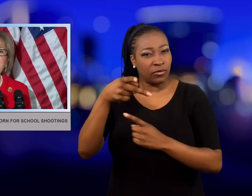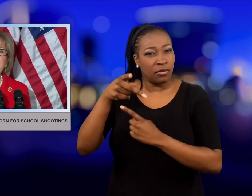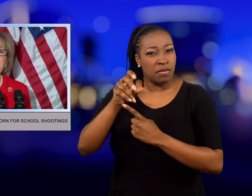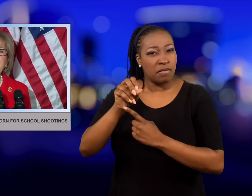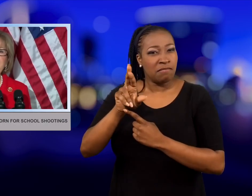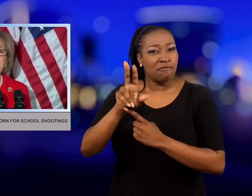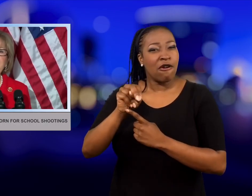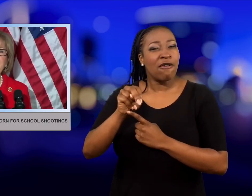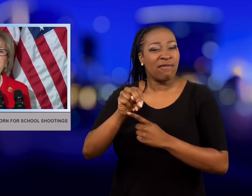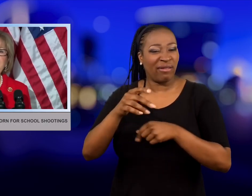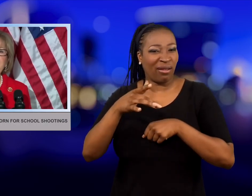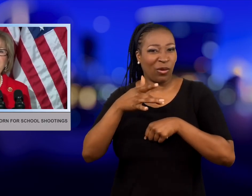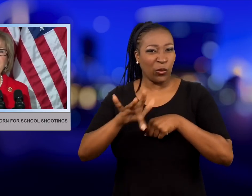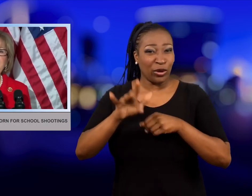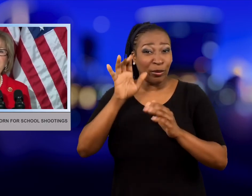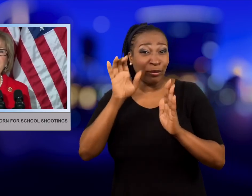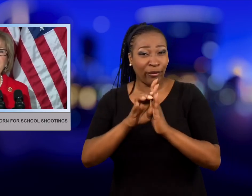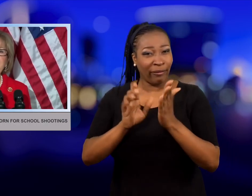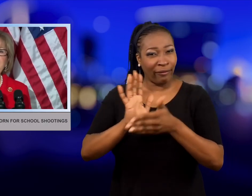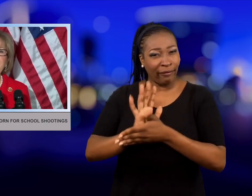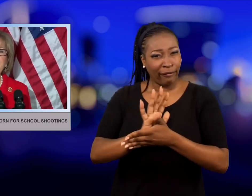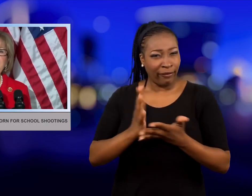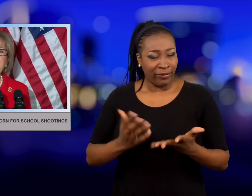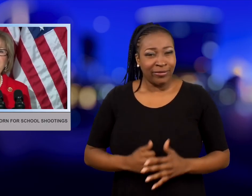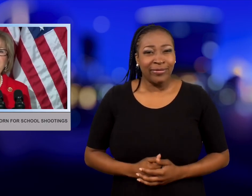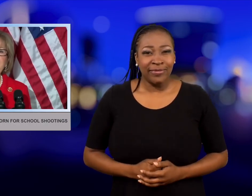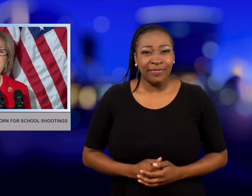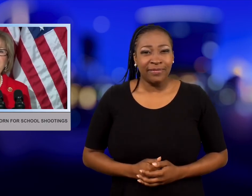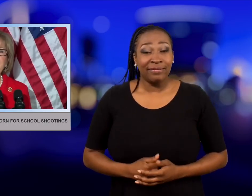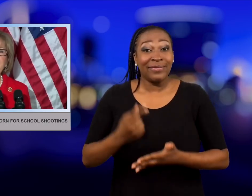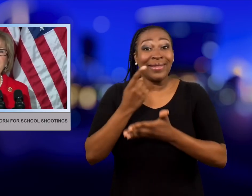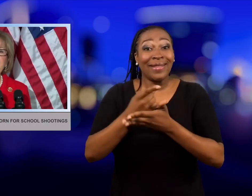pornography.